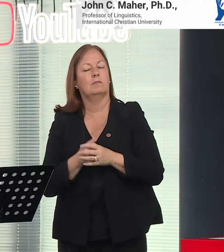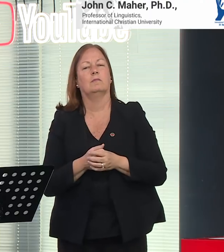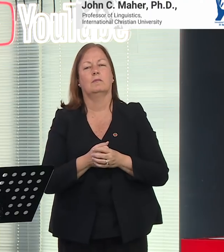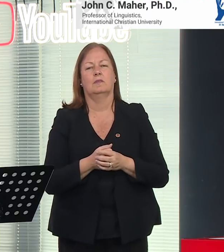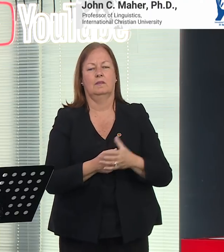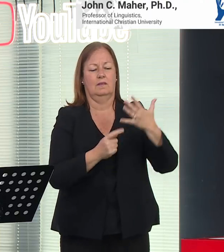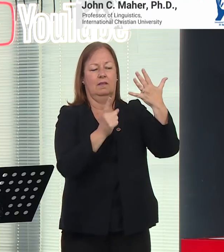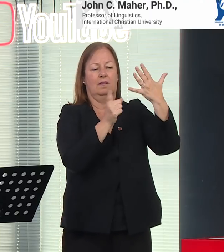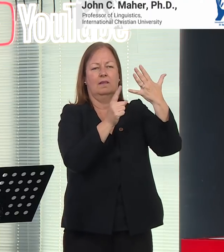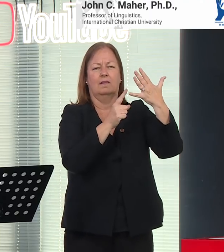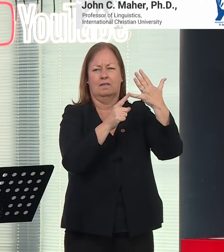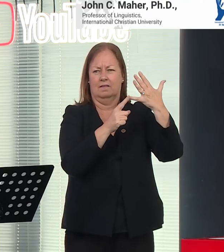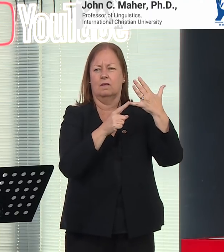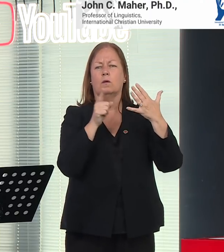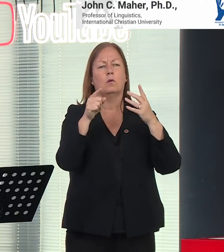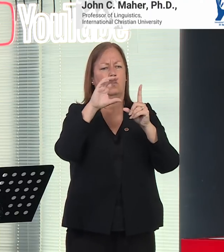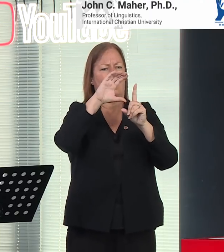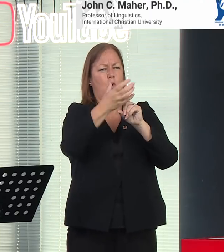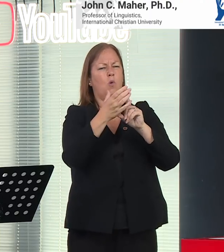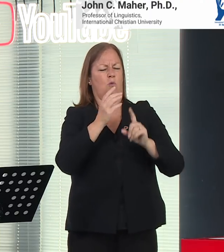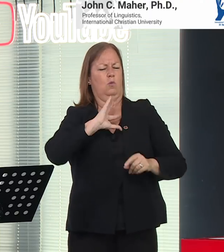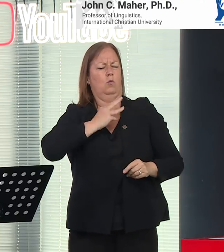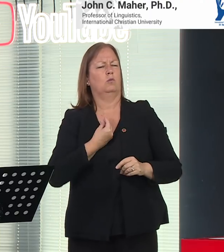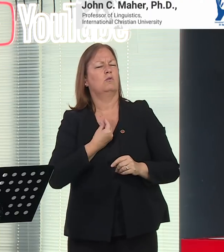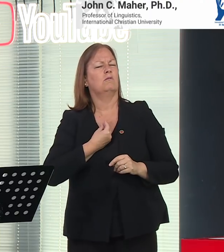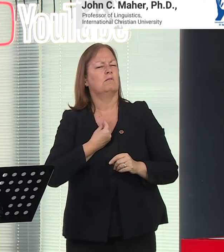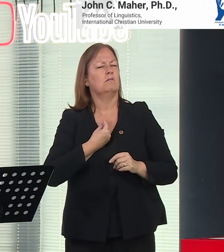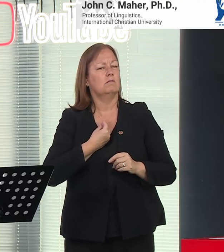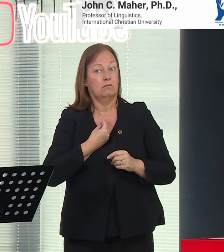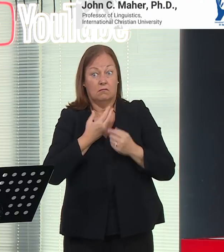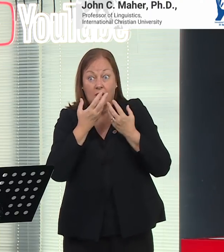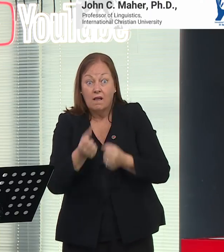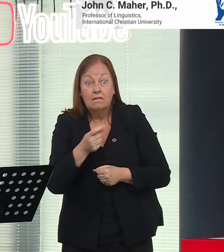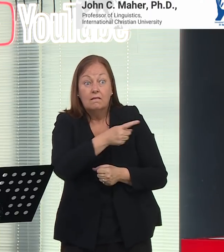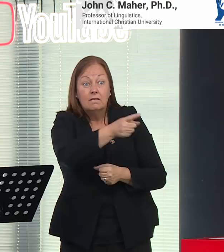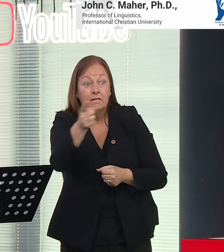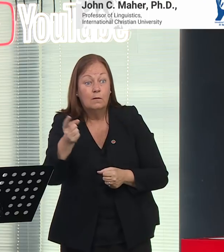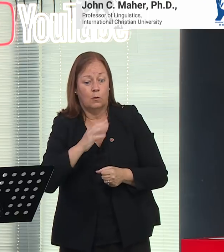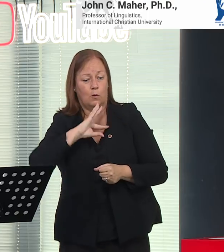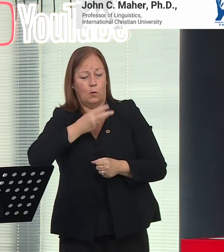Four, does your language have a community? Do the speakers of your language form